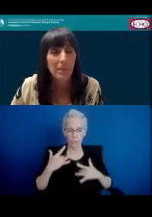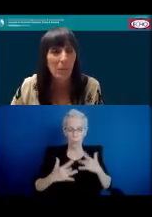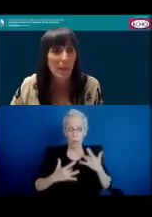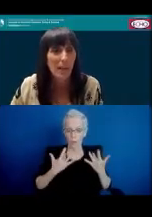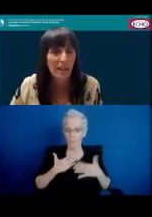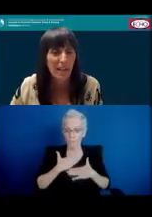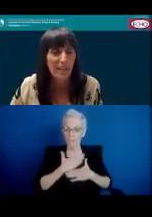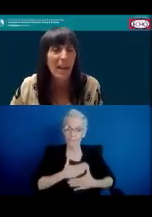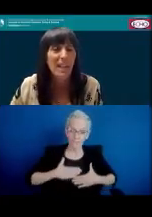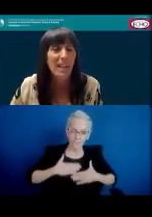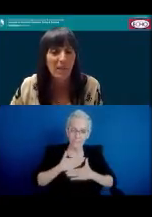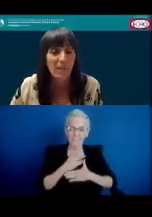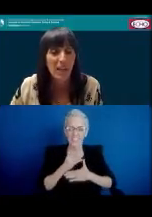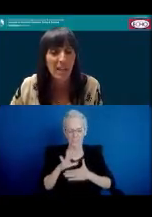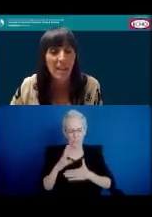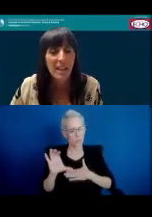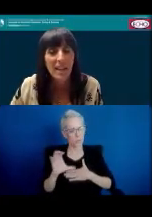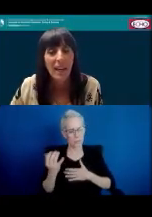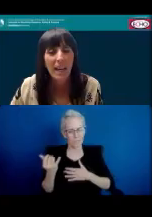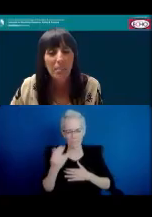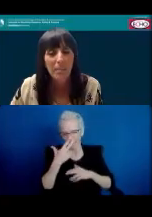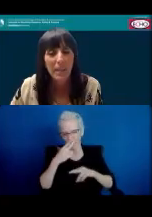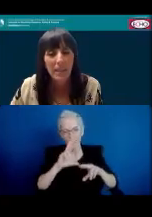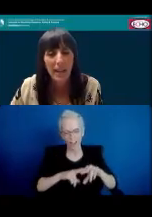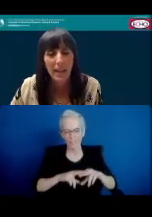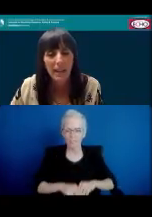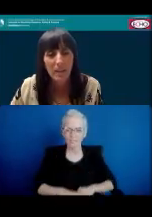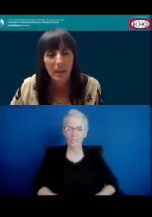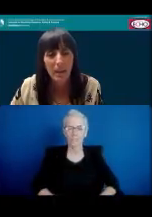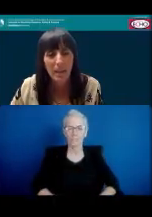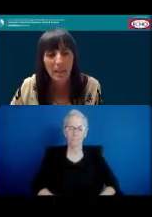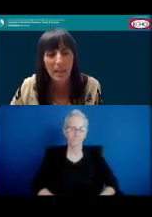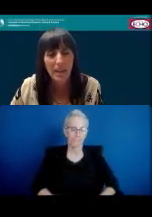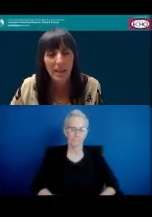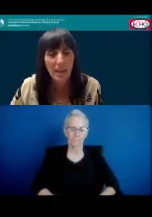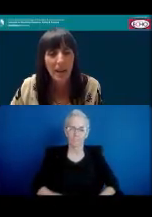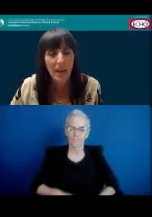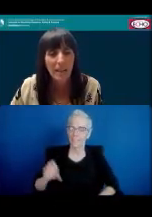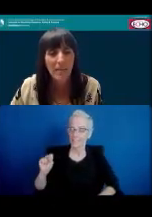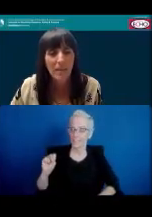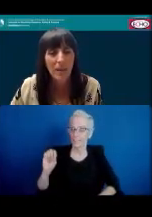that we find fun. And yeah, Shelby, he stayed on task even